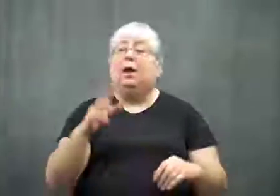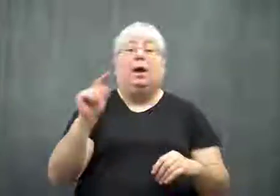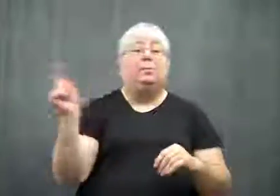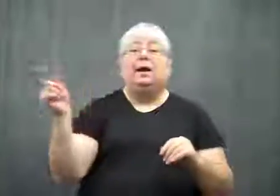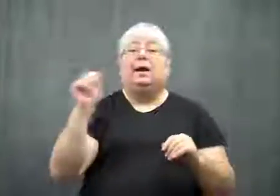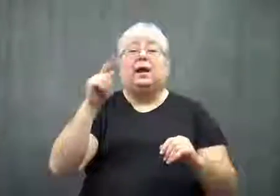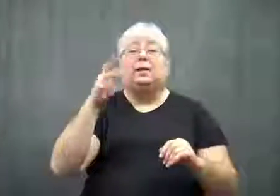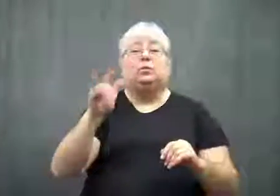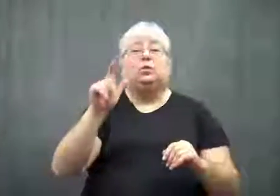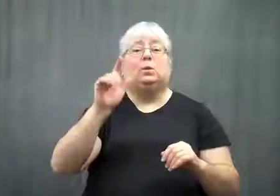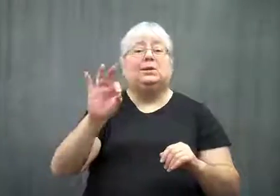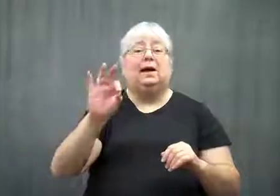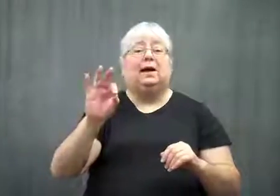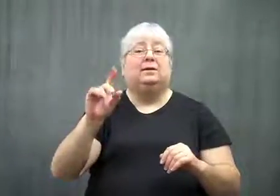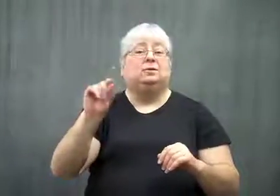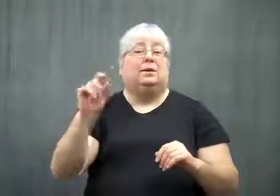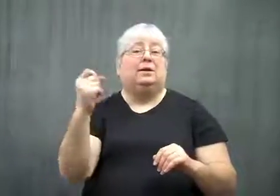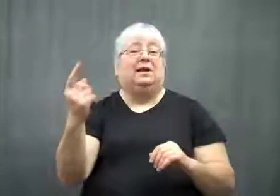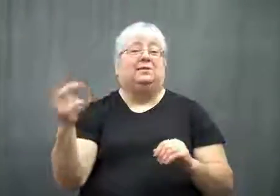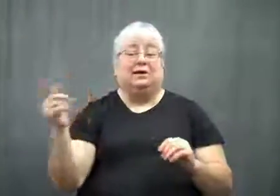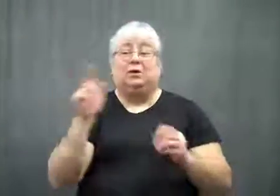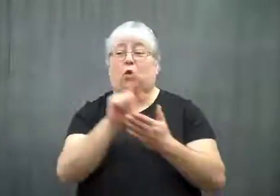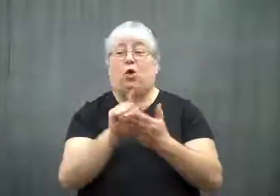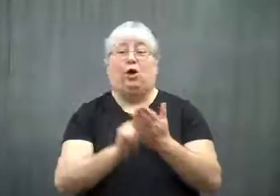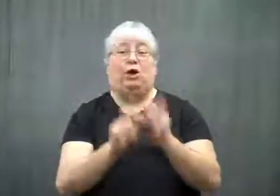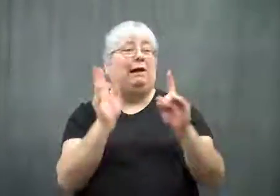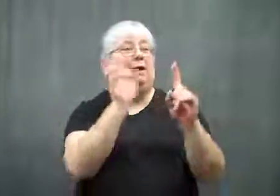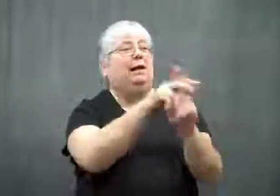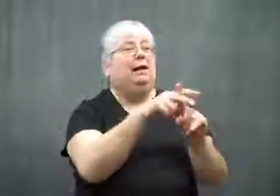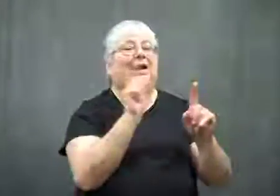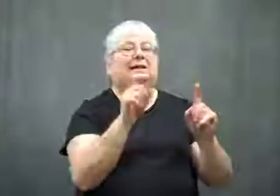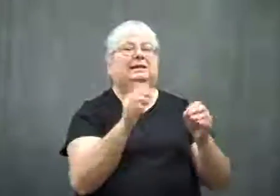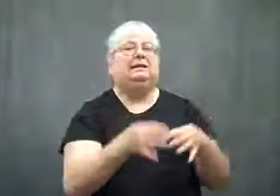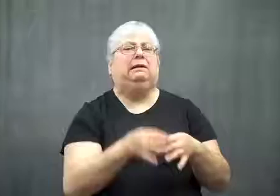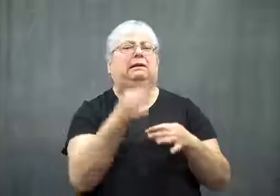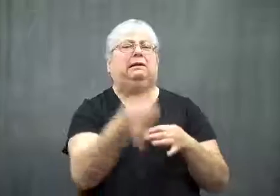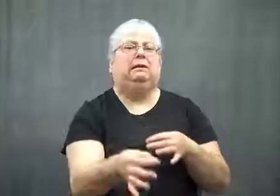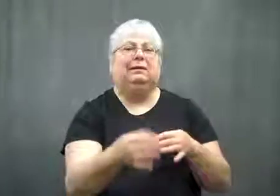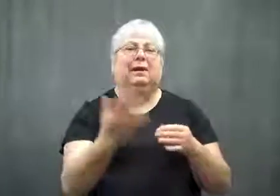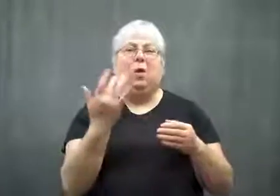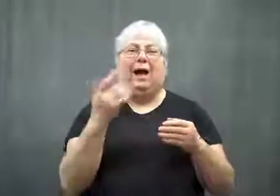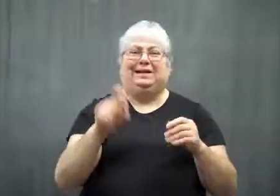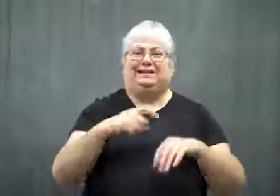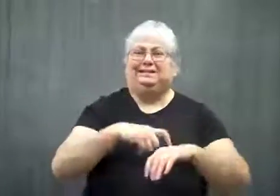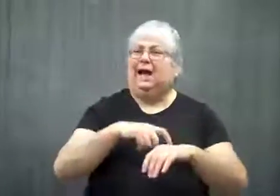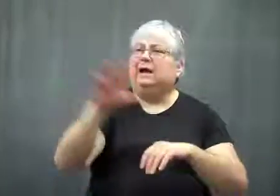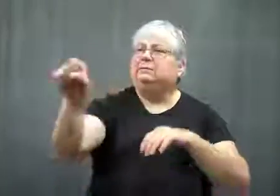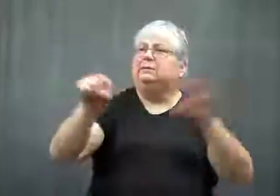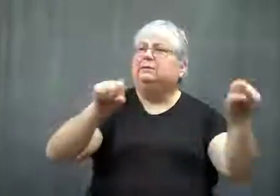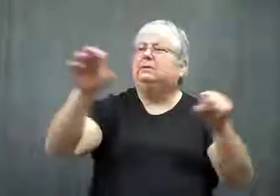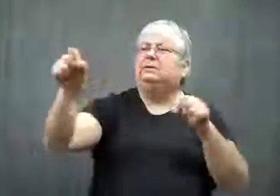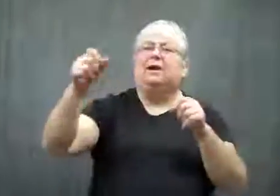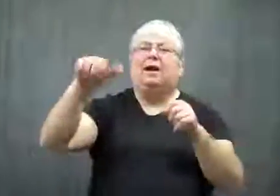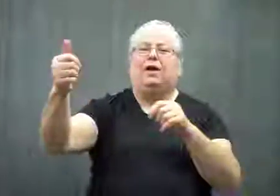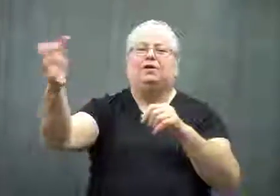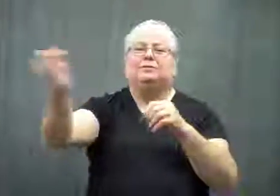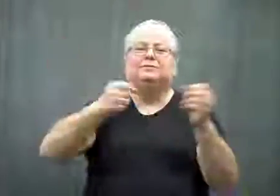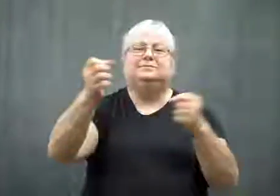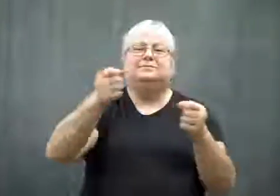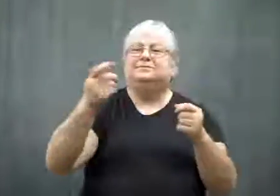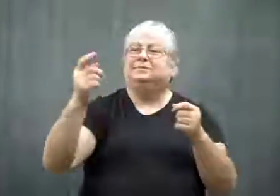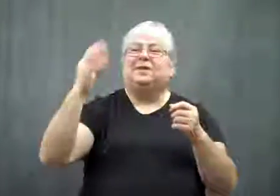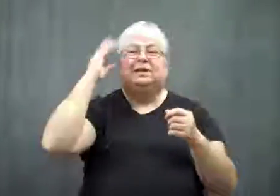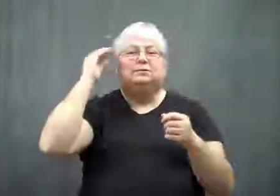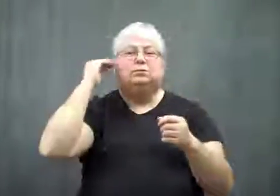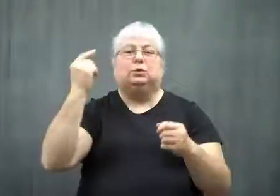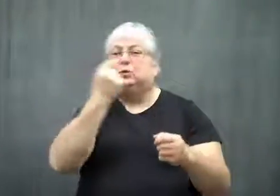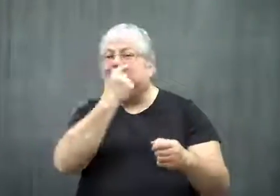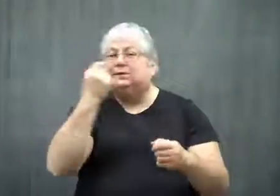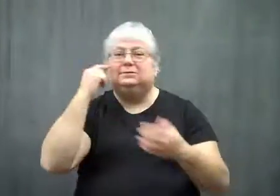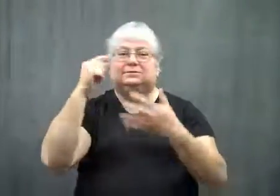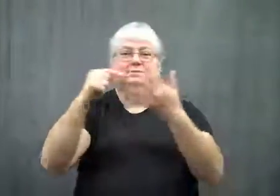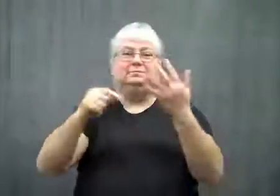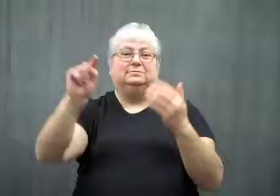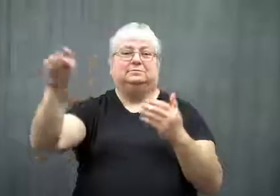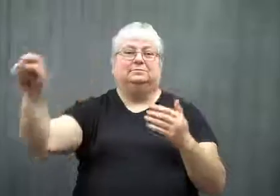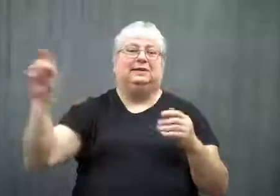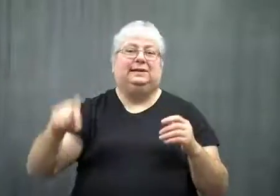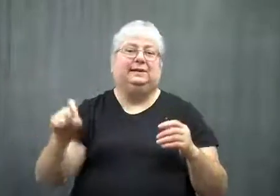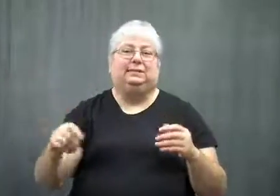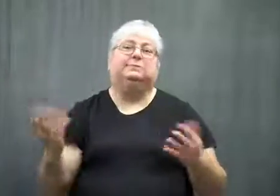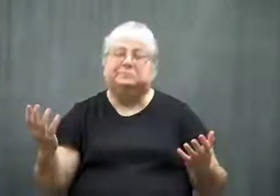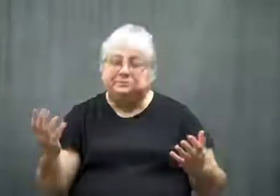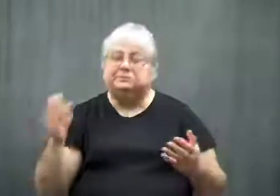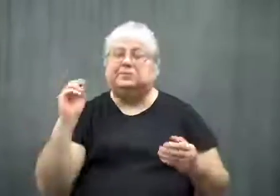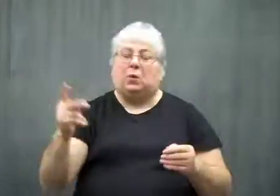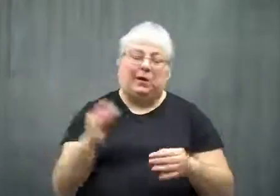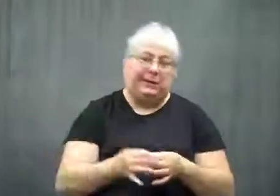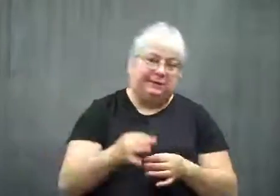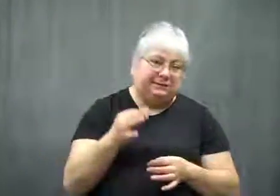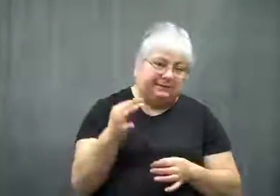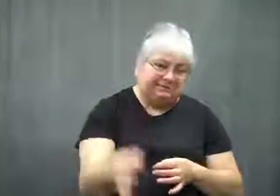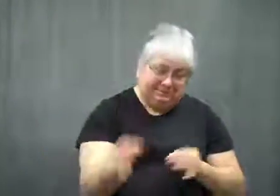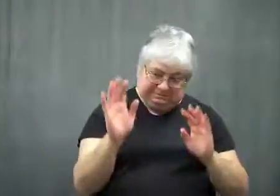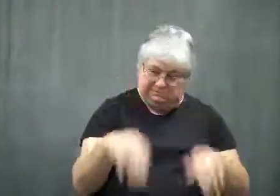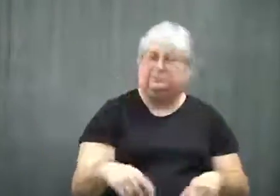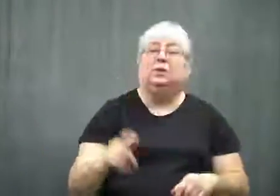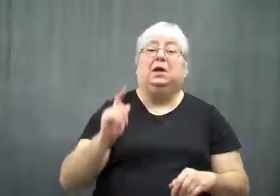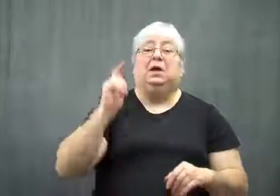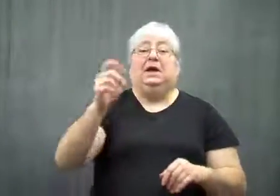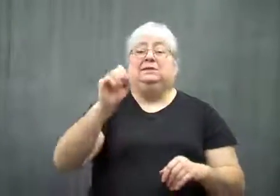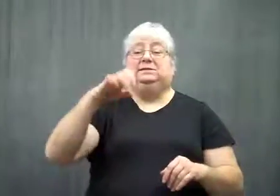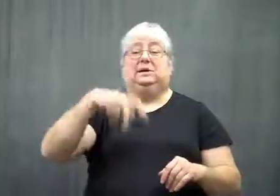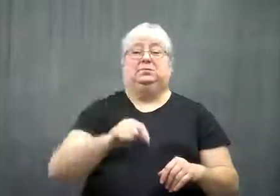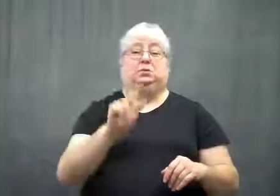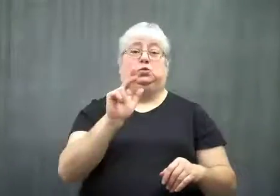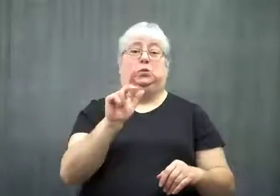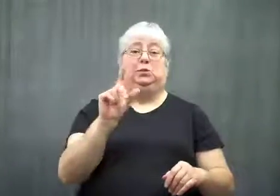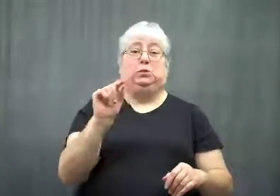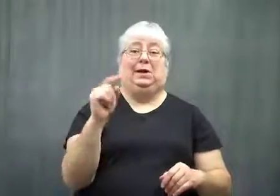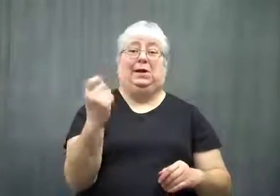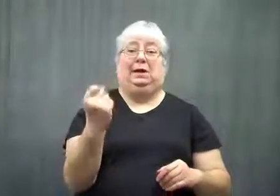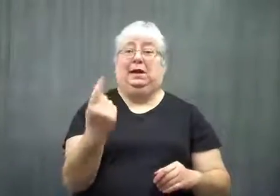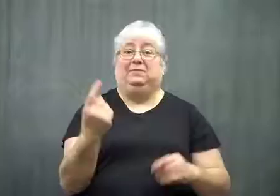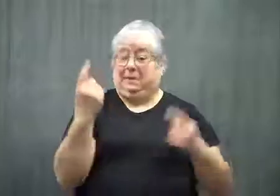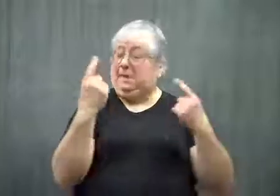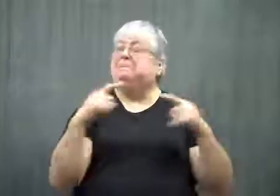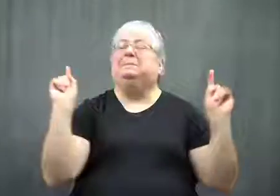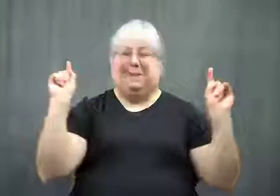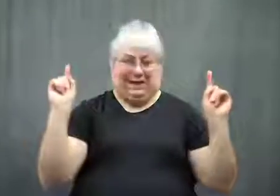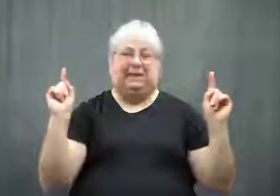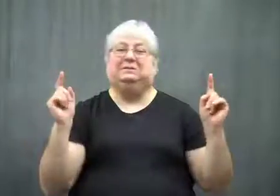On April 29, the defense asked for a delay in order to find expert witnesses.